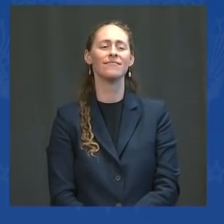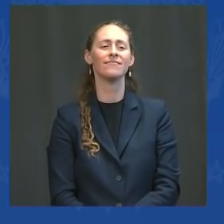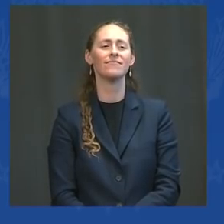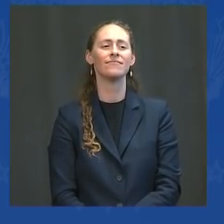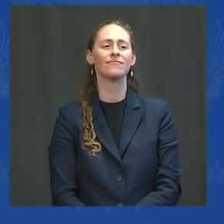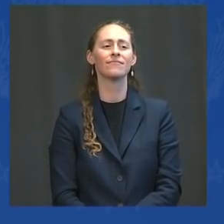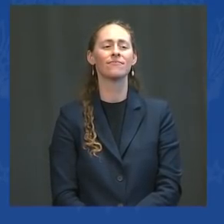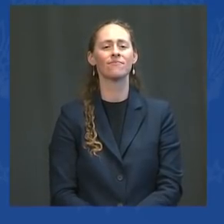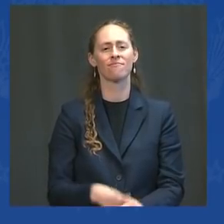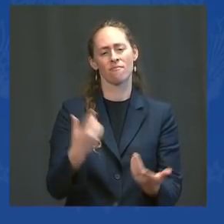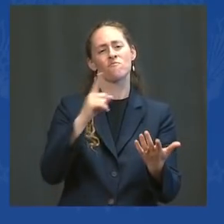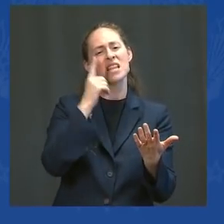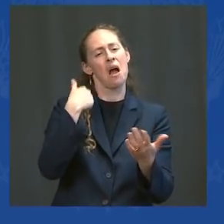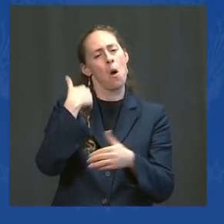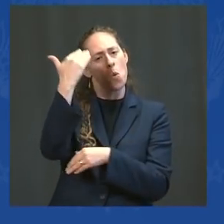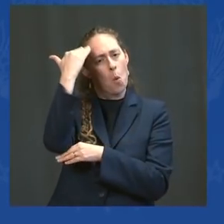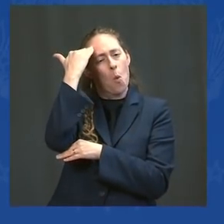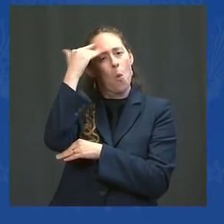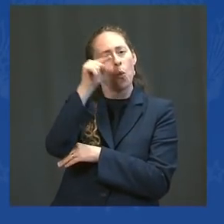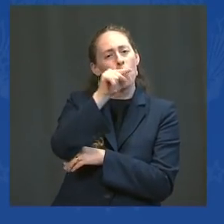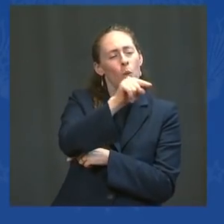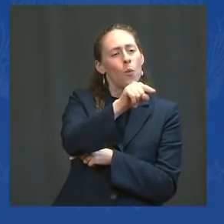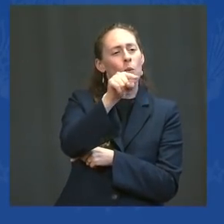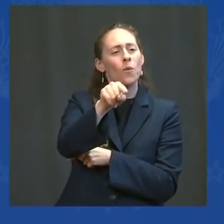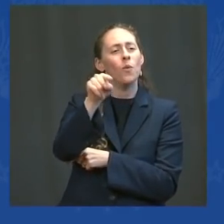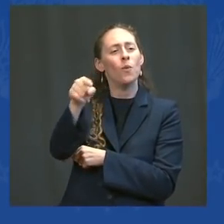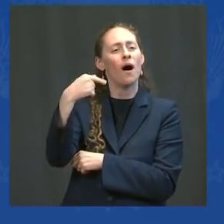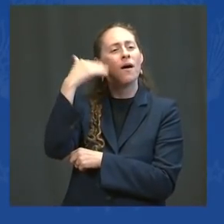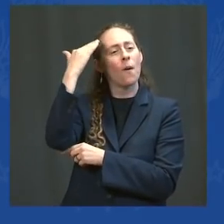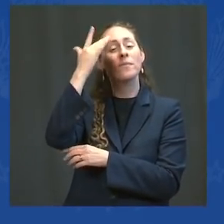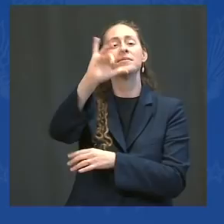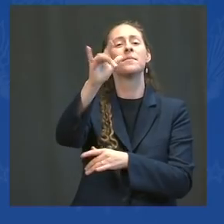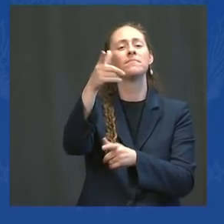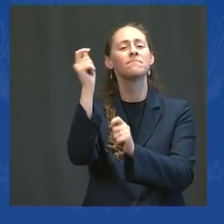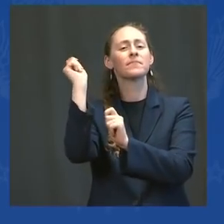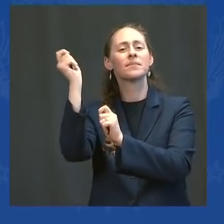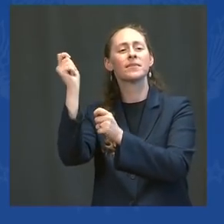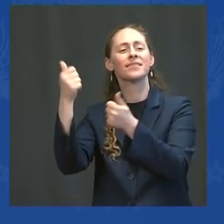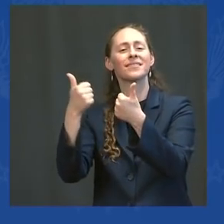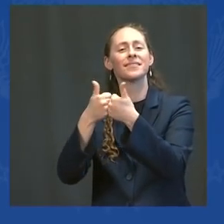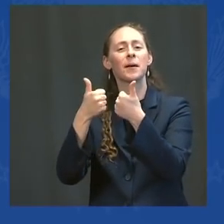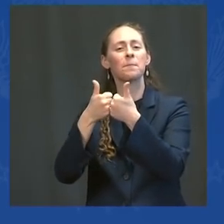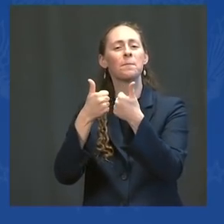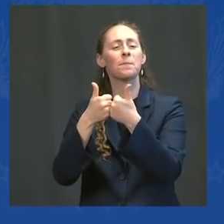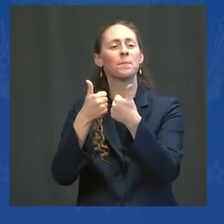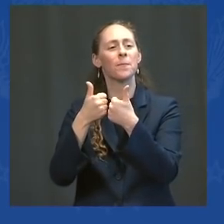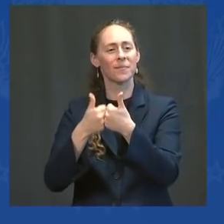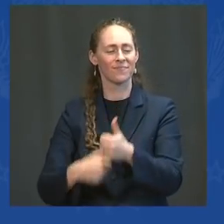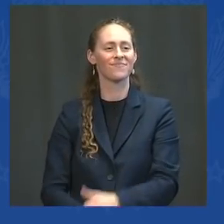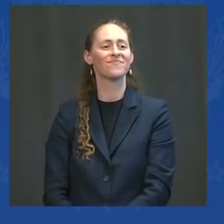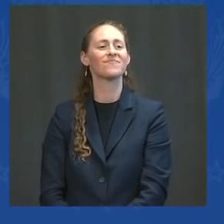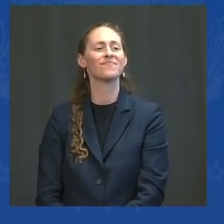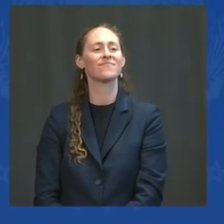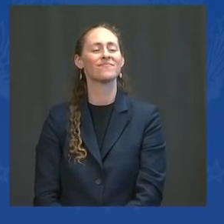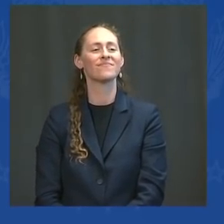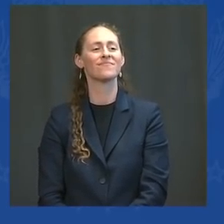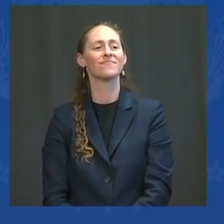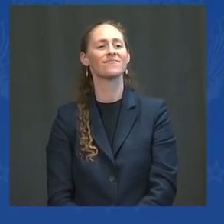You're the same ones, after a ballgame in a visiting field, that come walking out of the gym if you won,